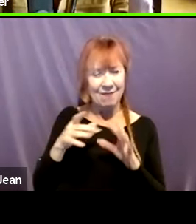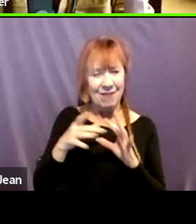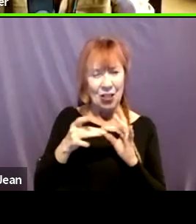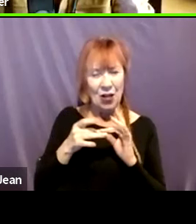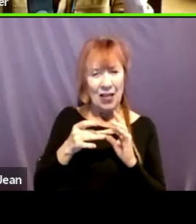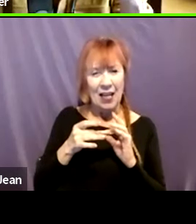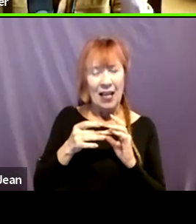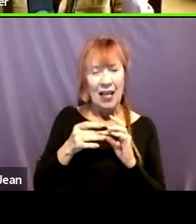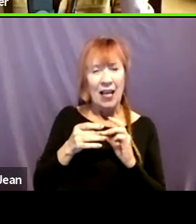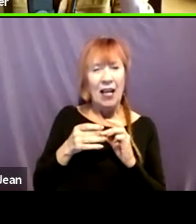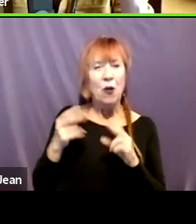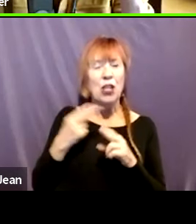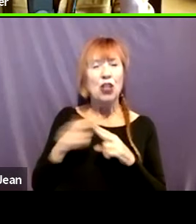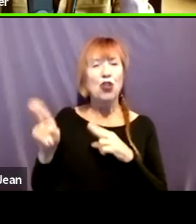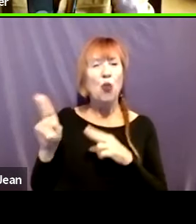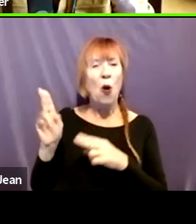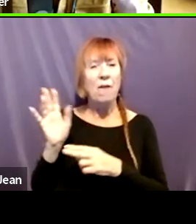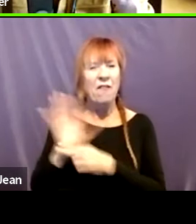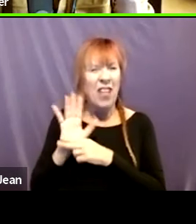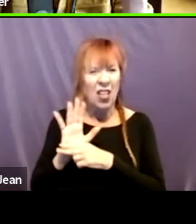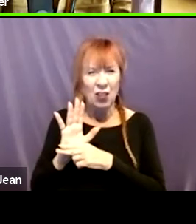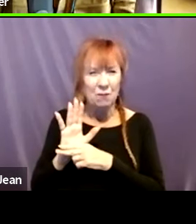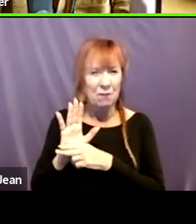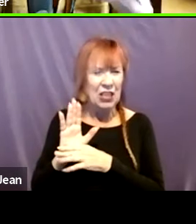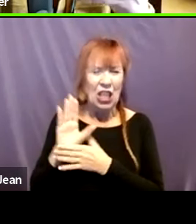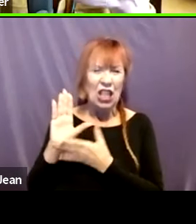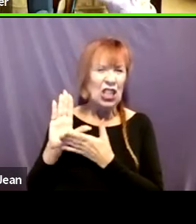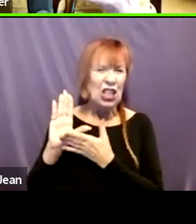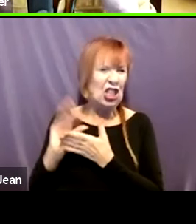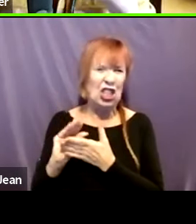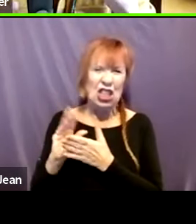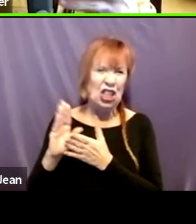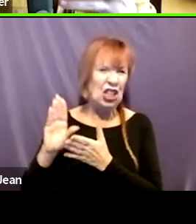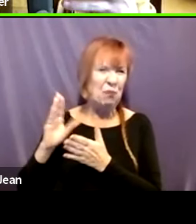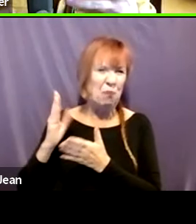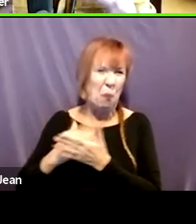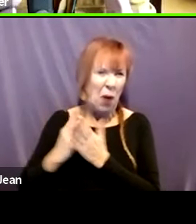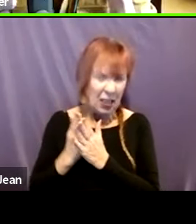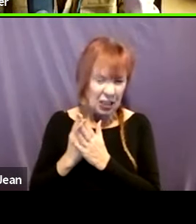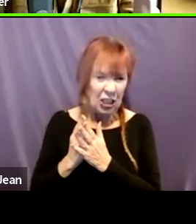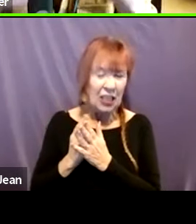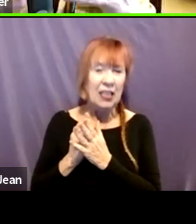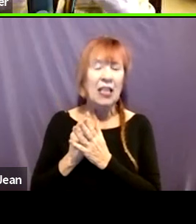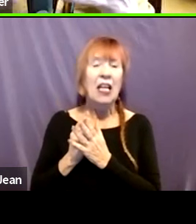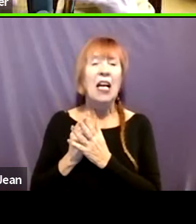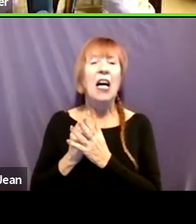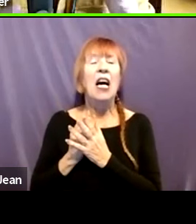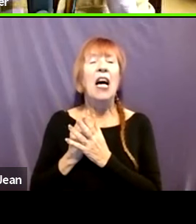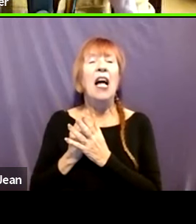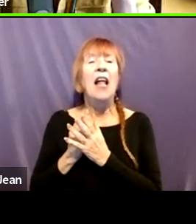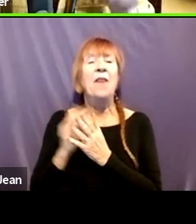It was done super low-fi, which is something that they're bringing to the room to launch a series.